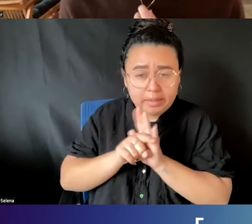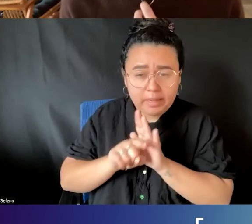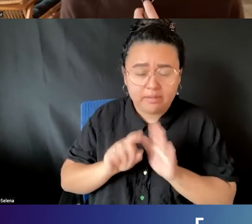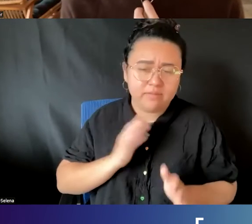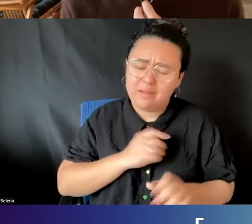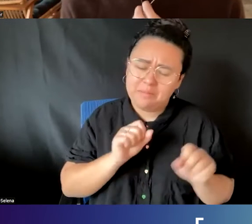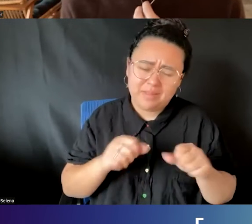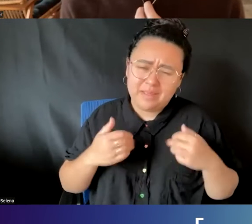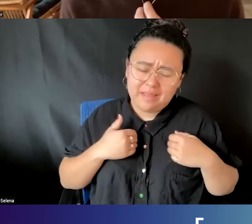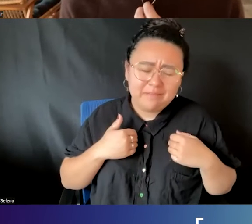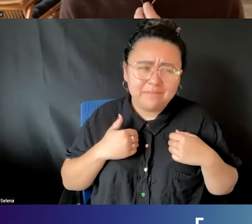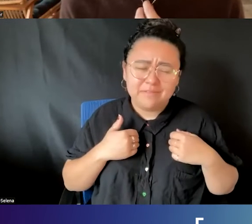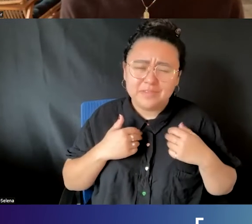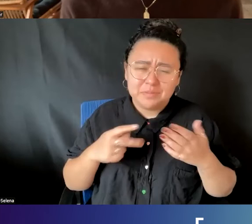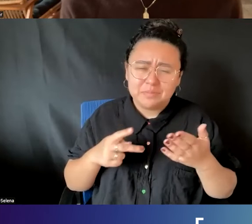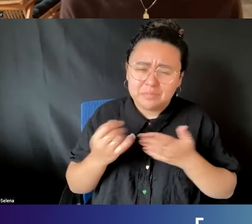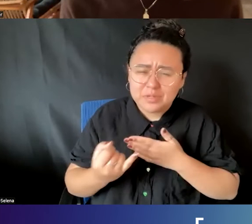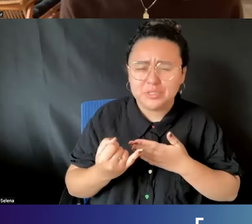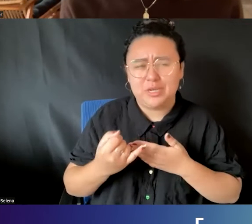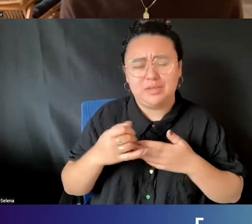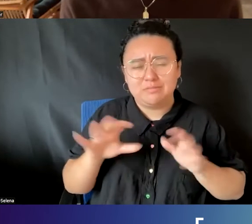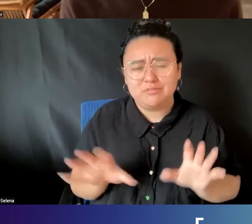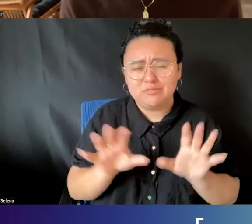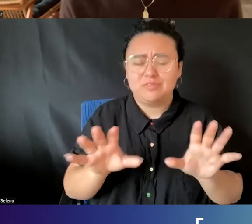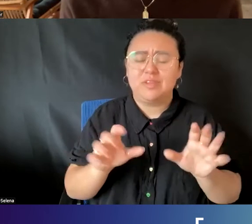and move this process forward and advocate for ourselves.